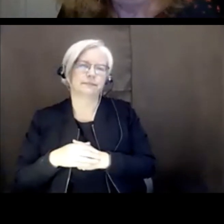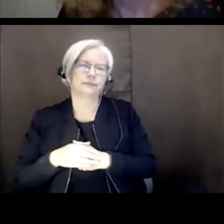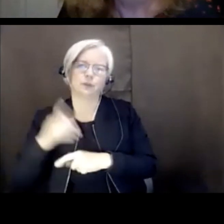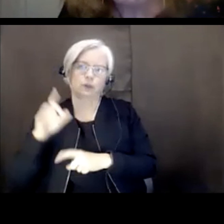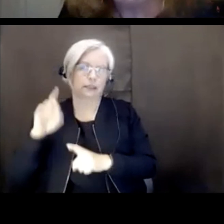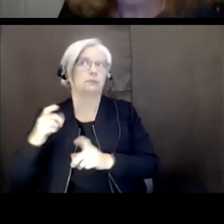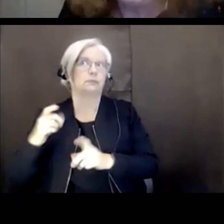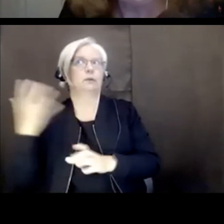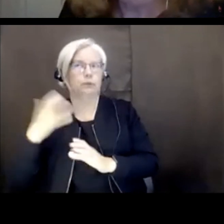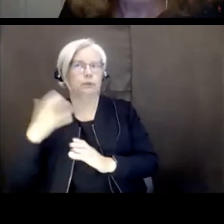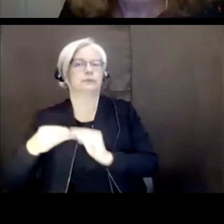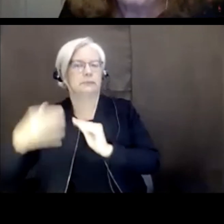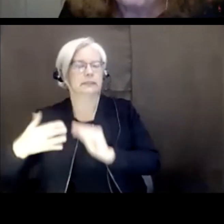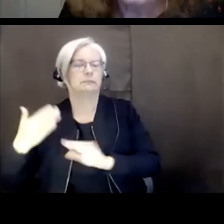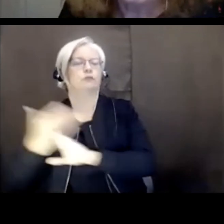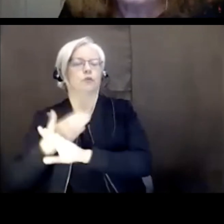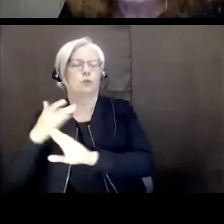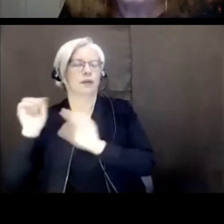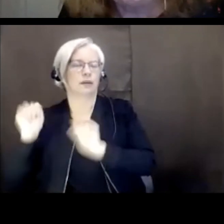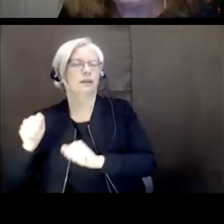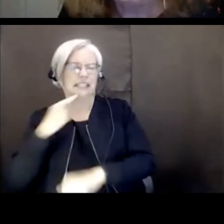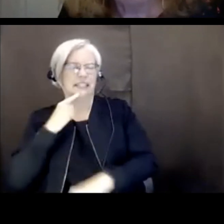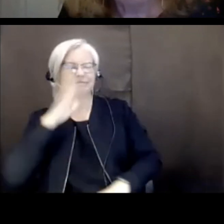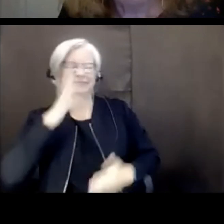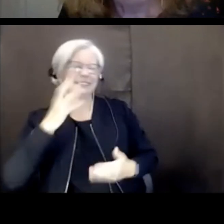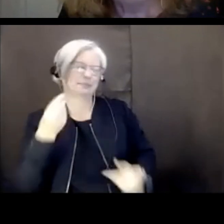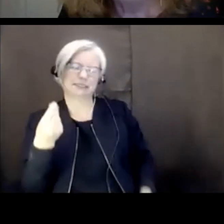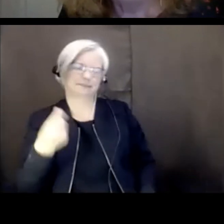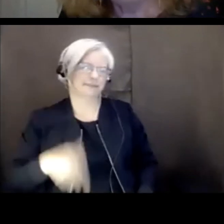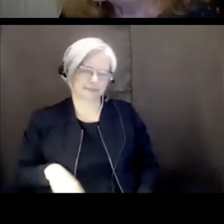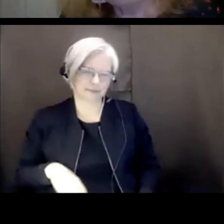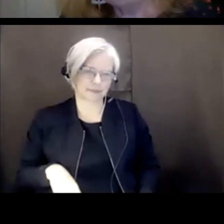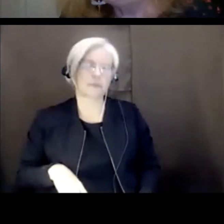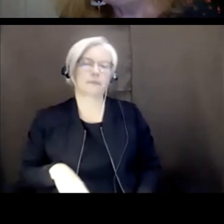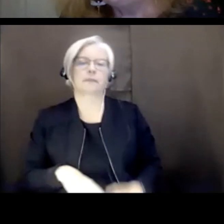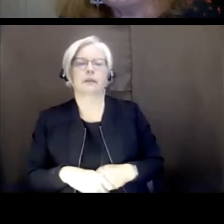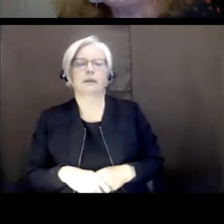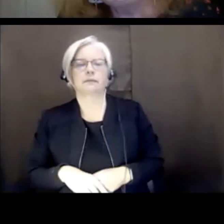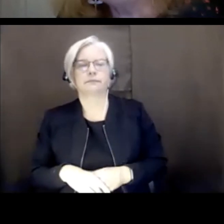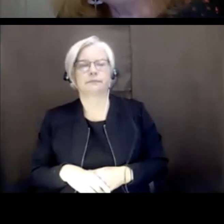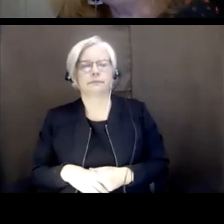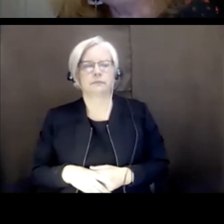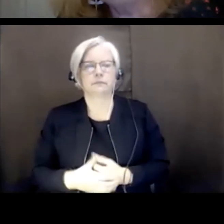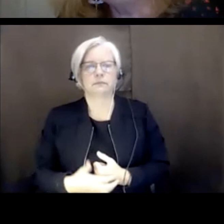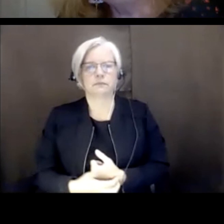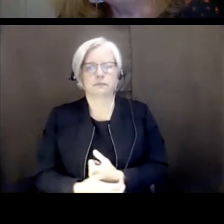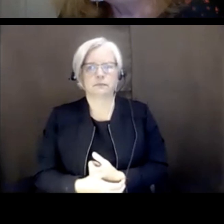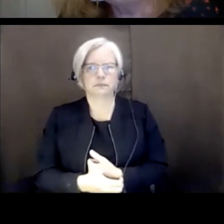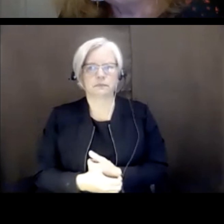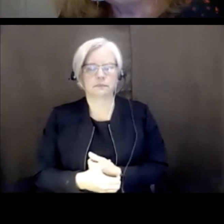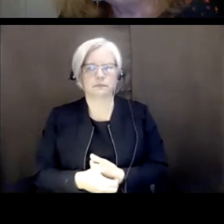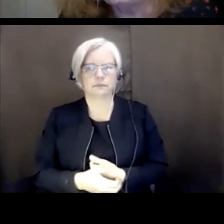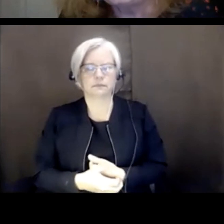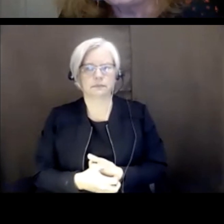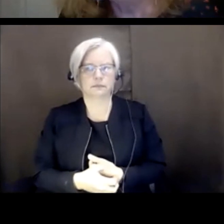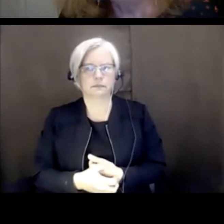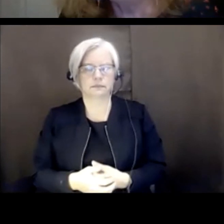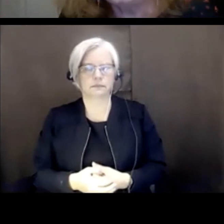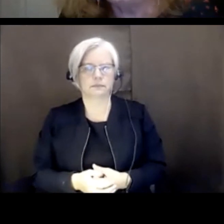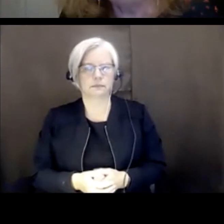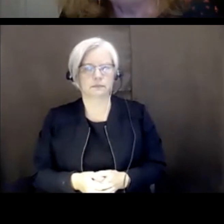PART OF THE COSTS DEFENCE IS THAT THE EMPLOYER IS REQUIRED TO LOOK FOR OUTSIDE FUNDING